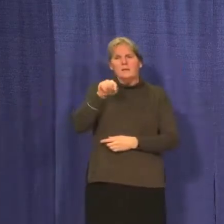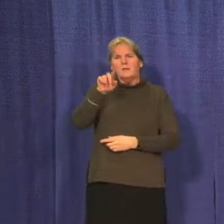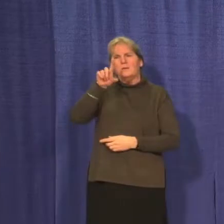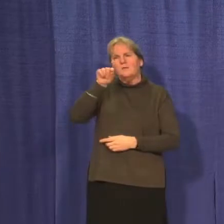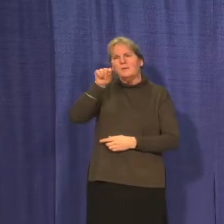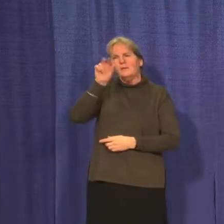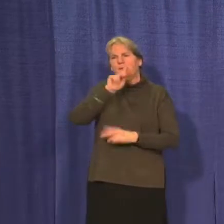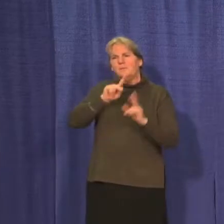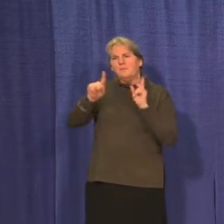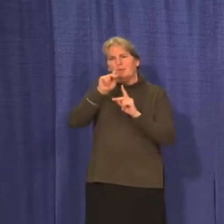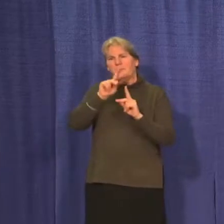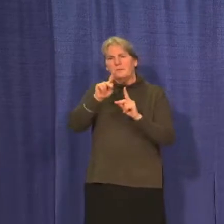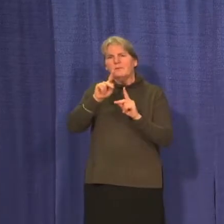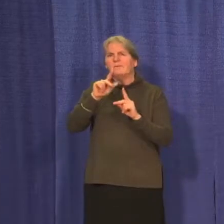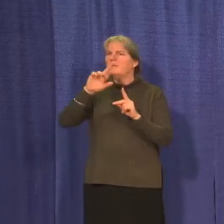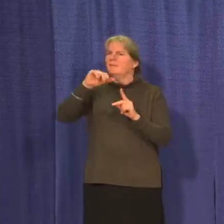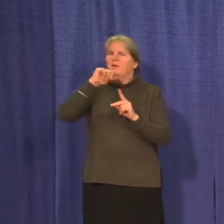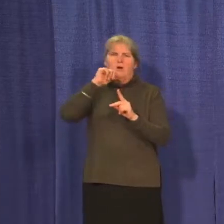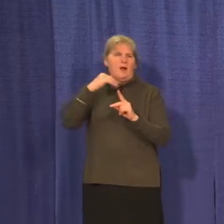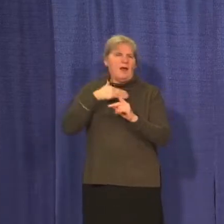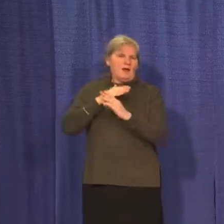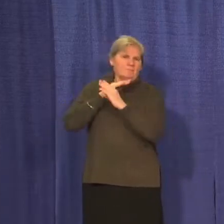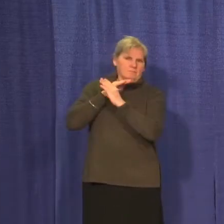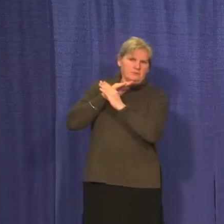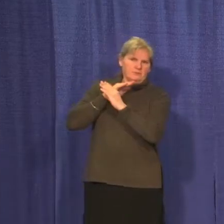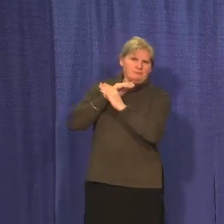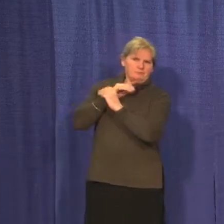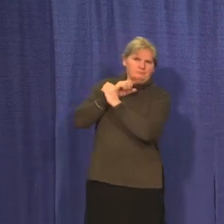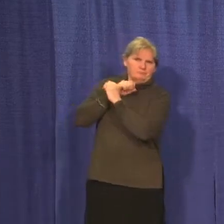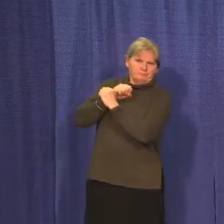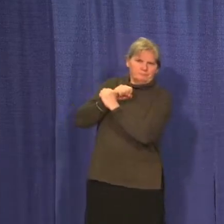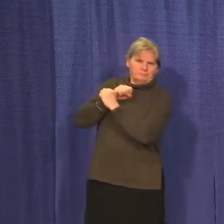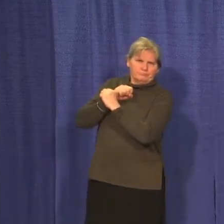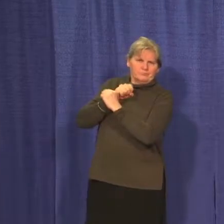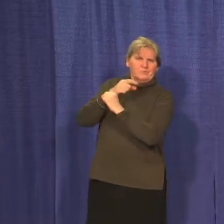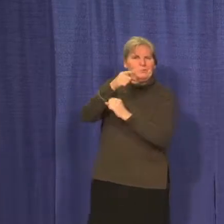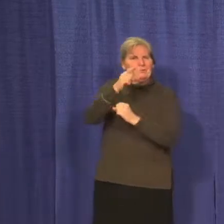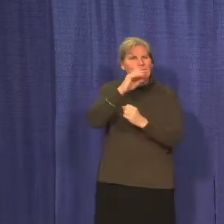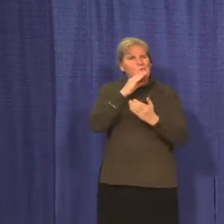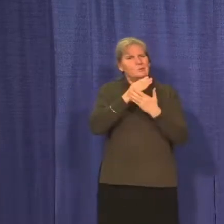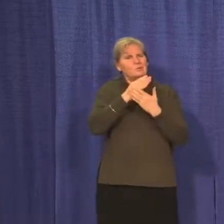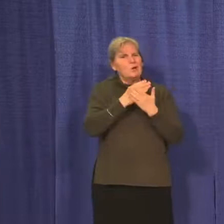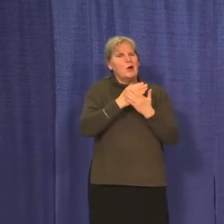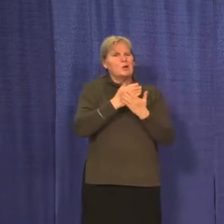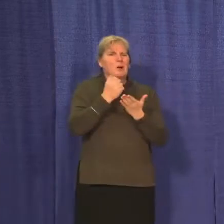individuals may not be protected. If you're talking about a passport that applies to one